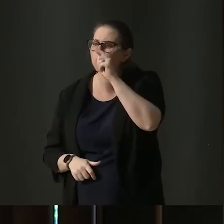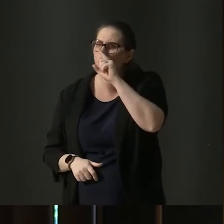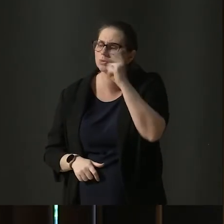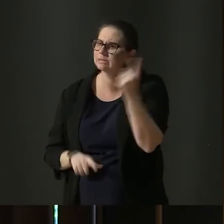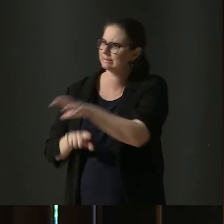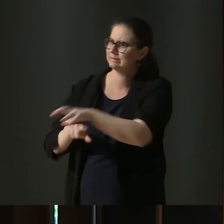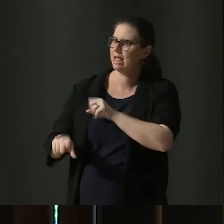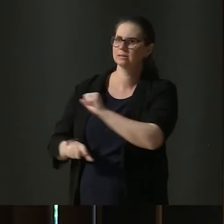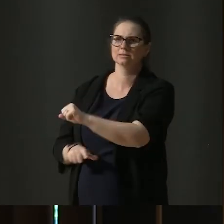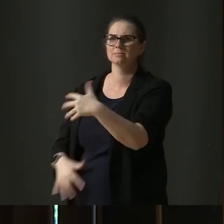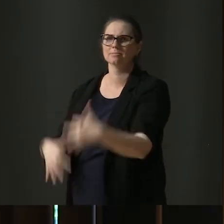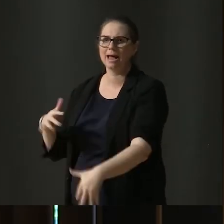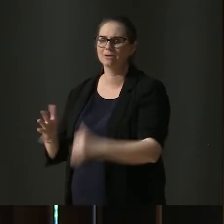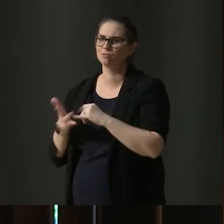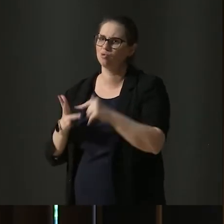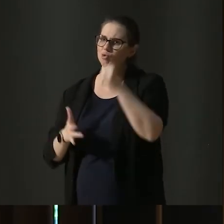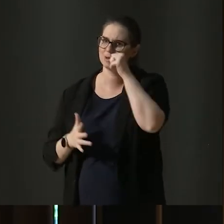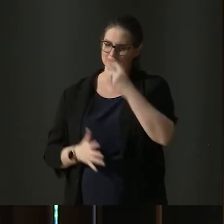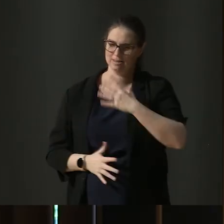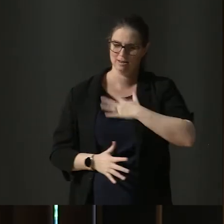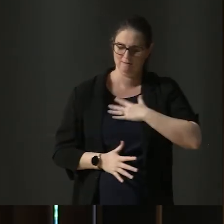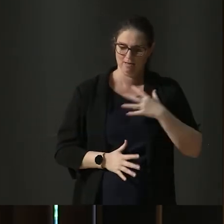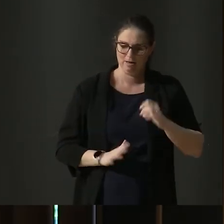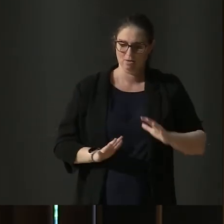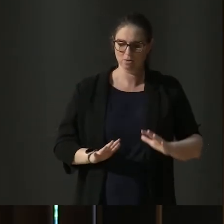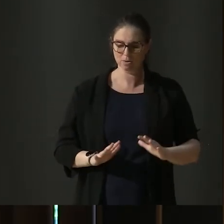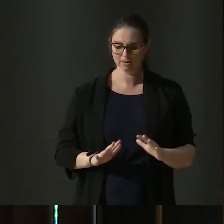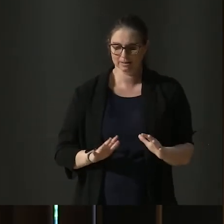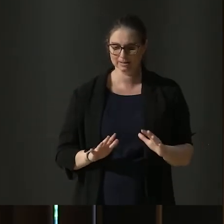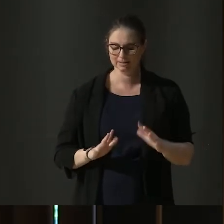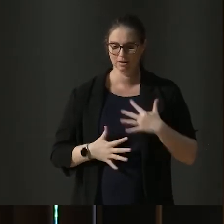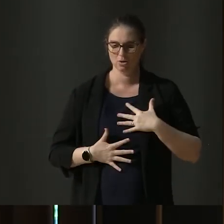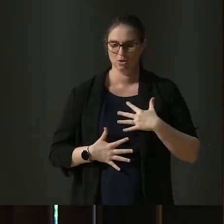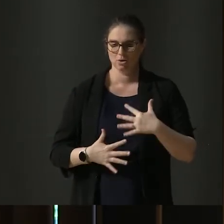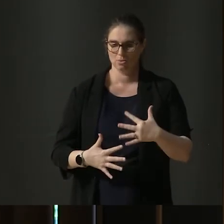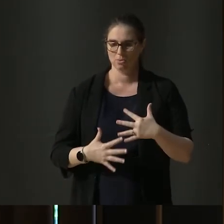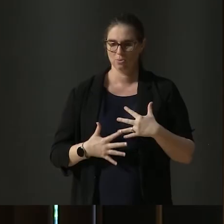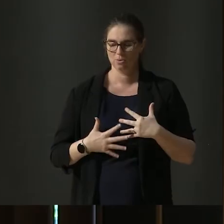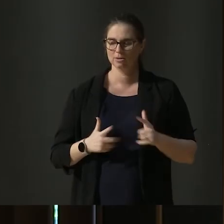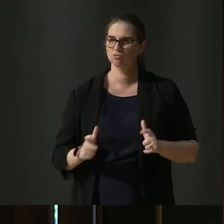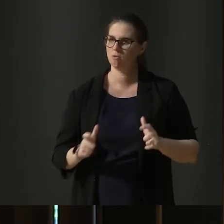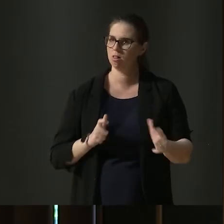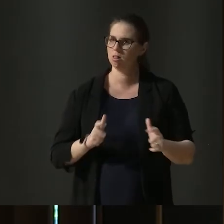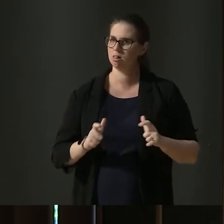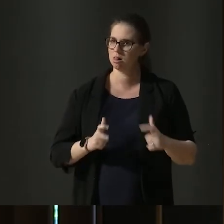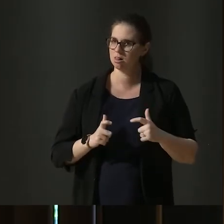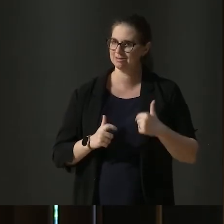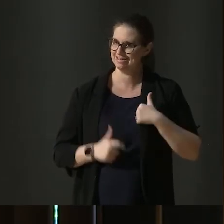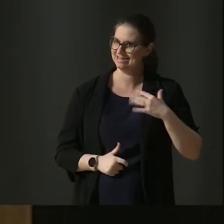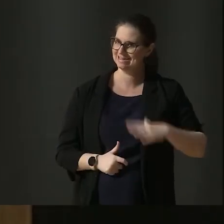So I had to work on regulating myself first by taking deep breaths in and out.